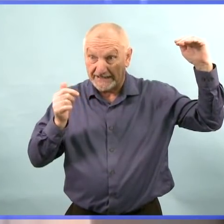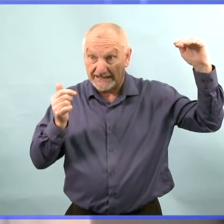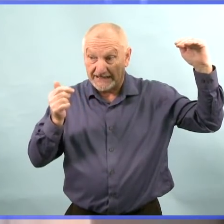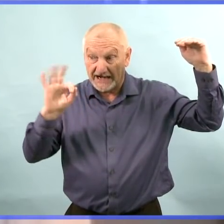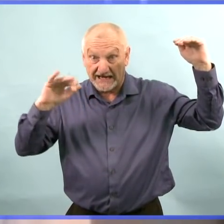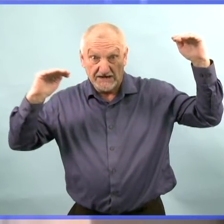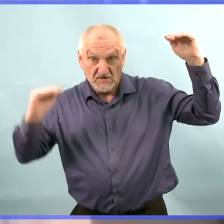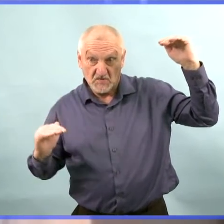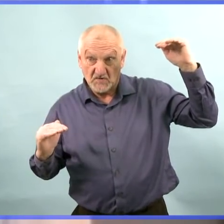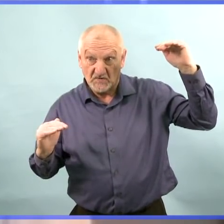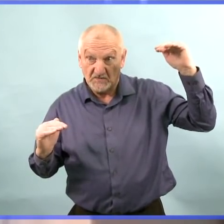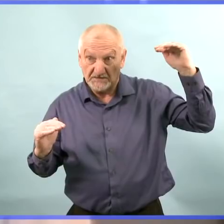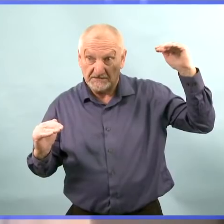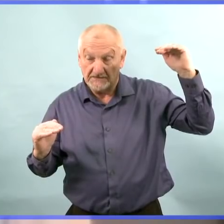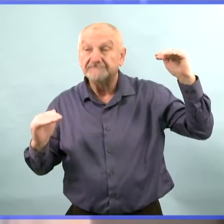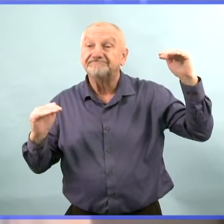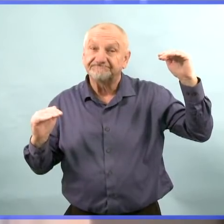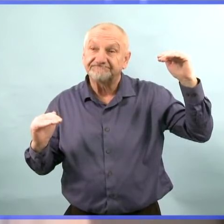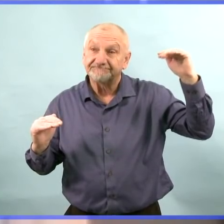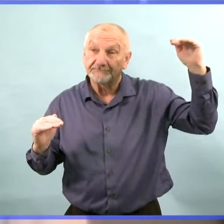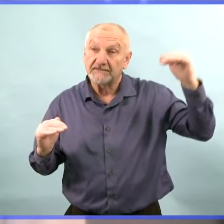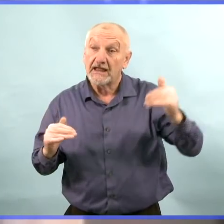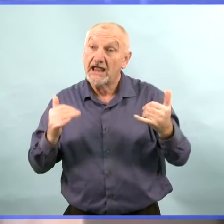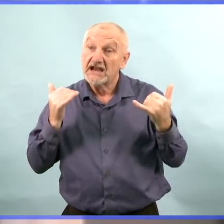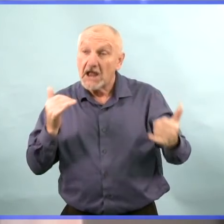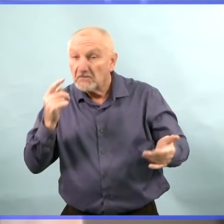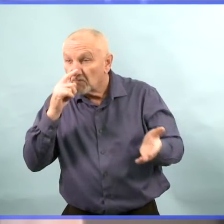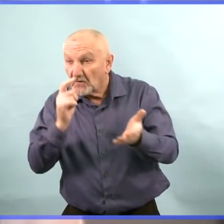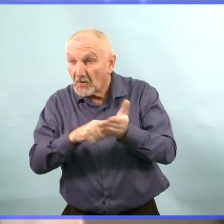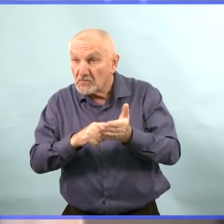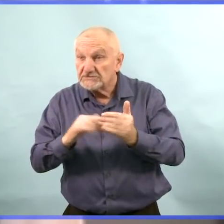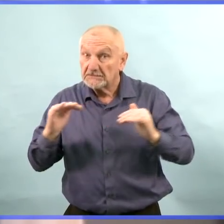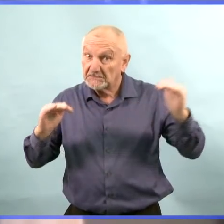which uh demonstrates some of those challenges that we've seen through the uh the pandemic